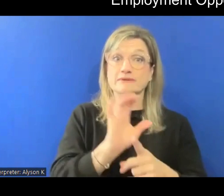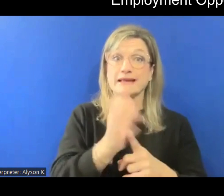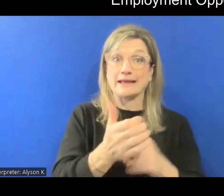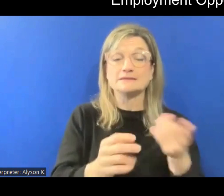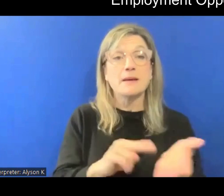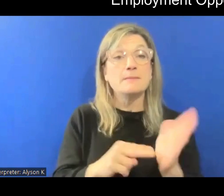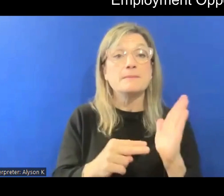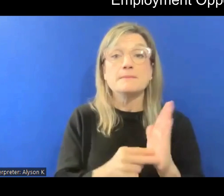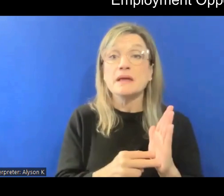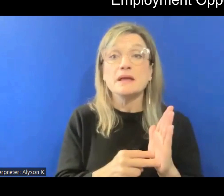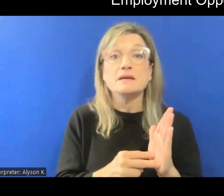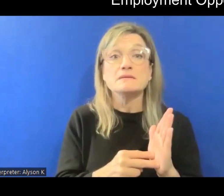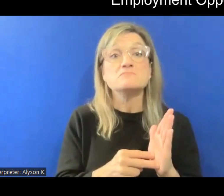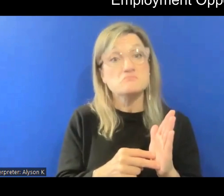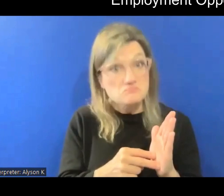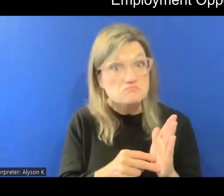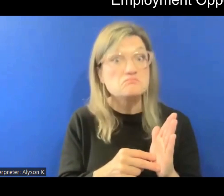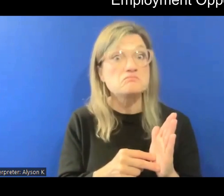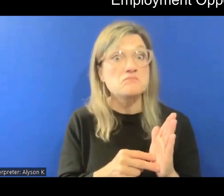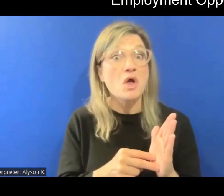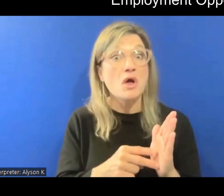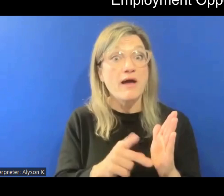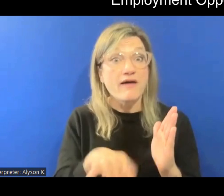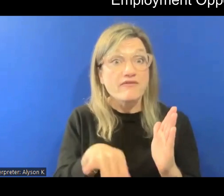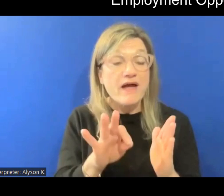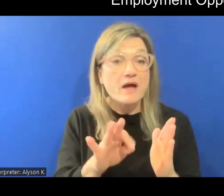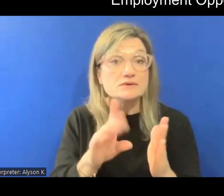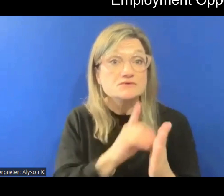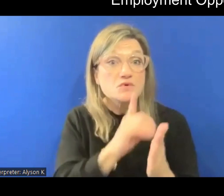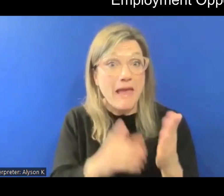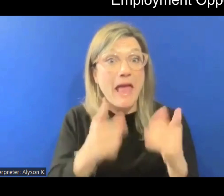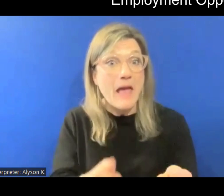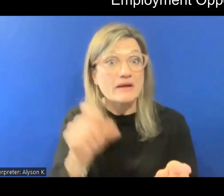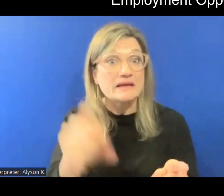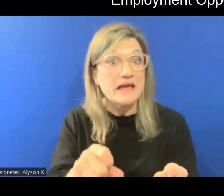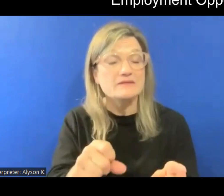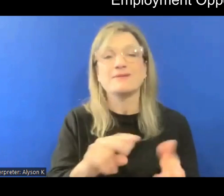that they have made a finding that discrimination has occurred. It just means they are keeping the